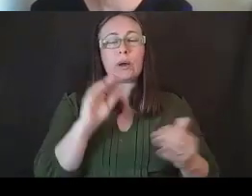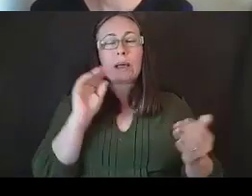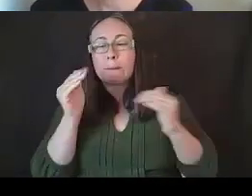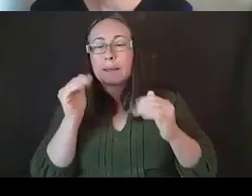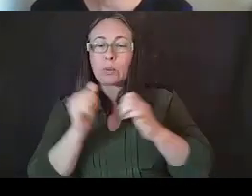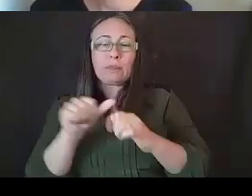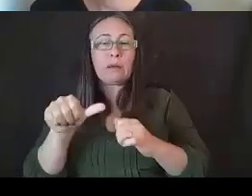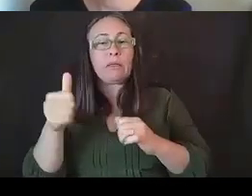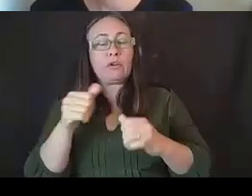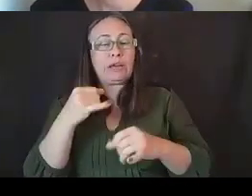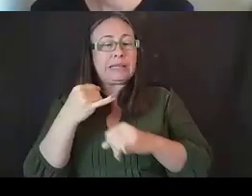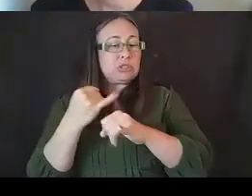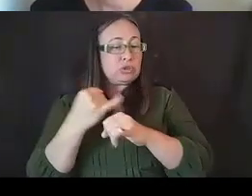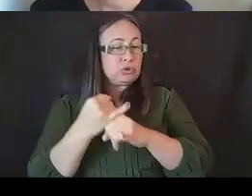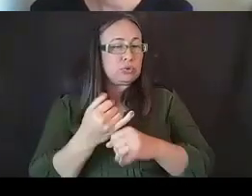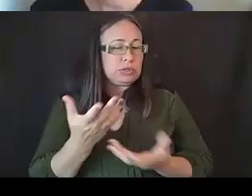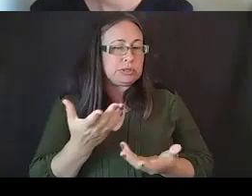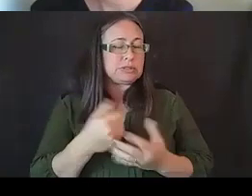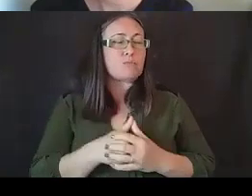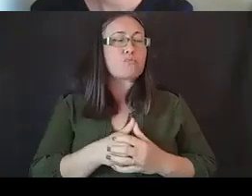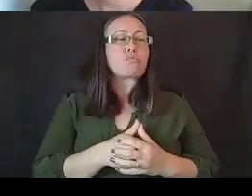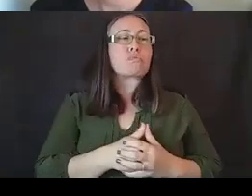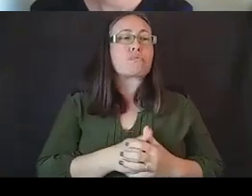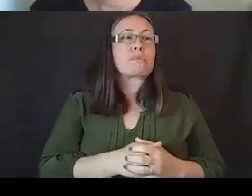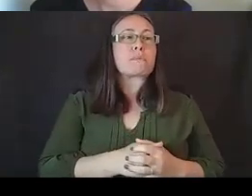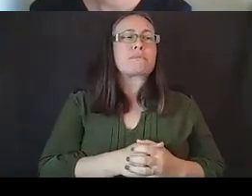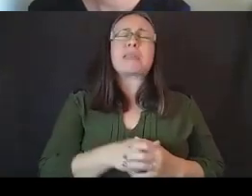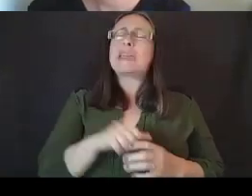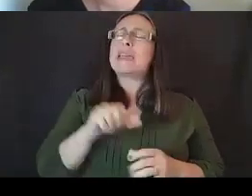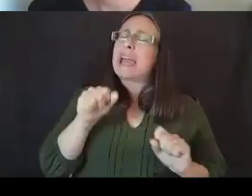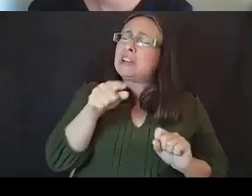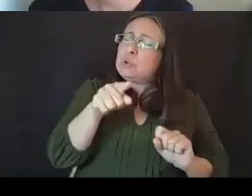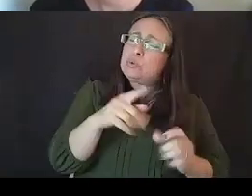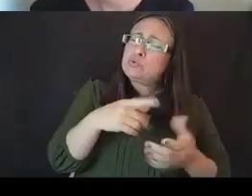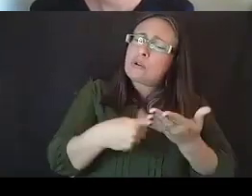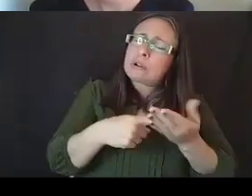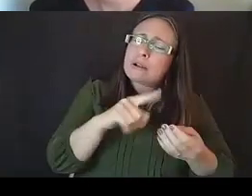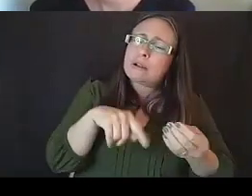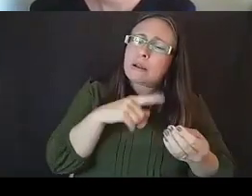and that kind of thing. Can you talk about the Data Book